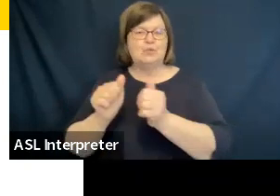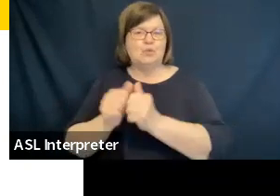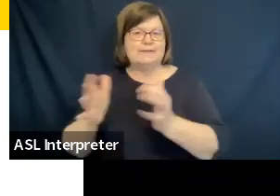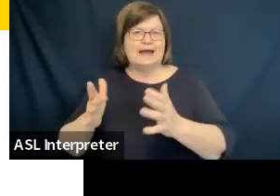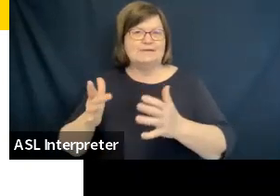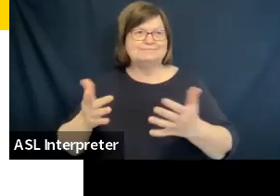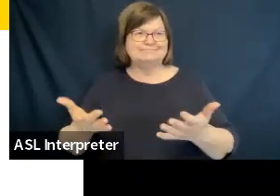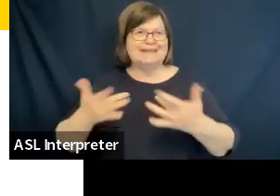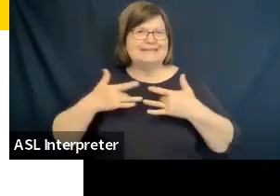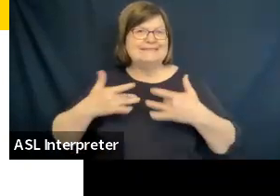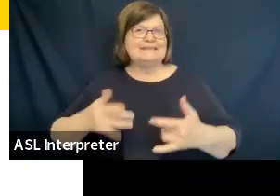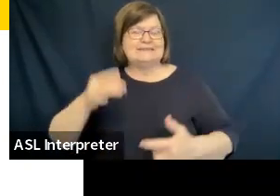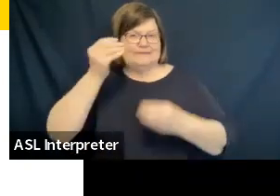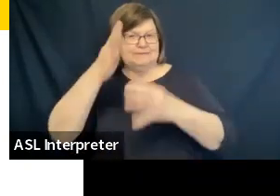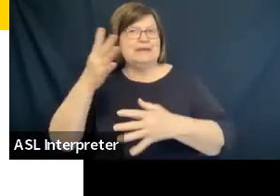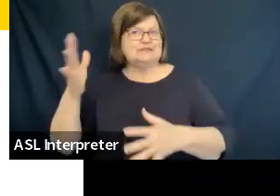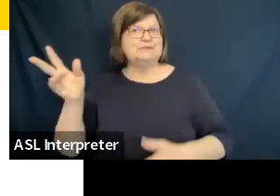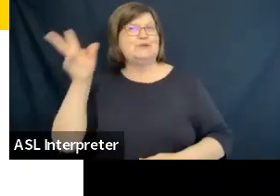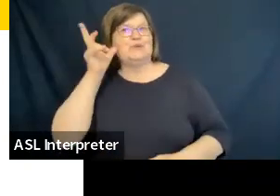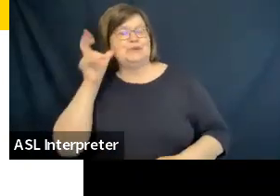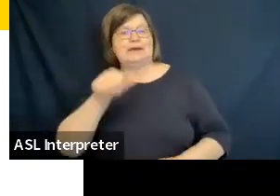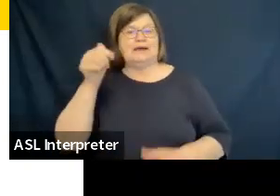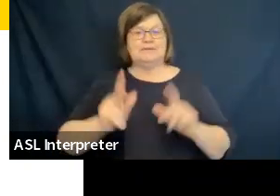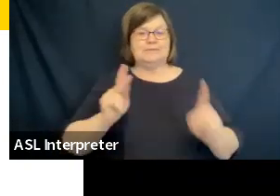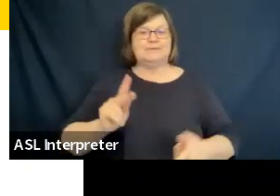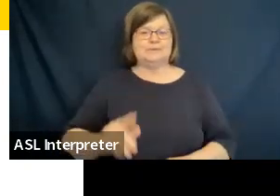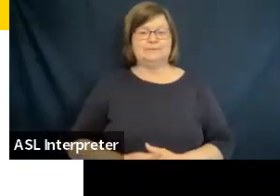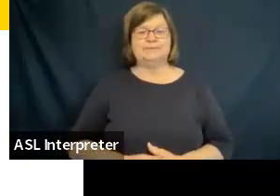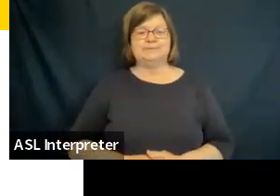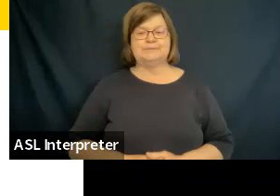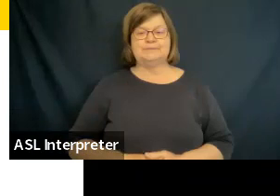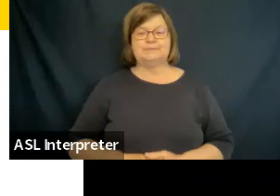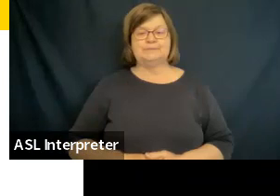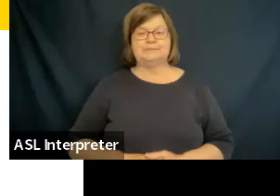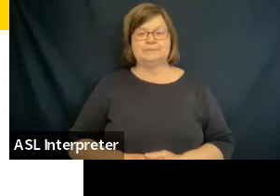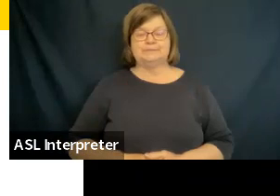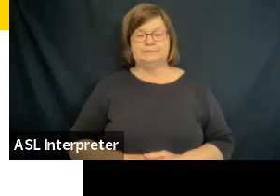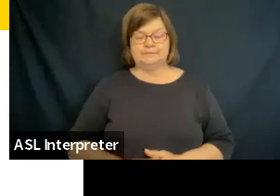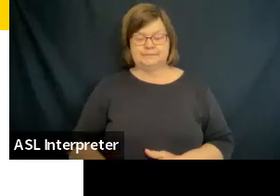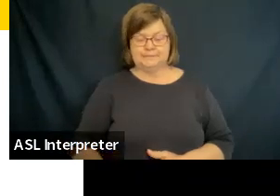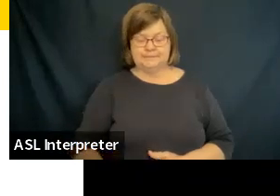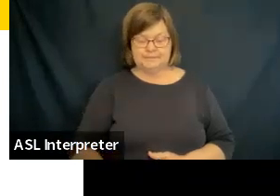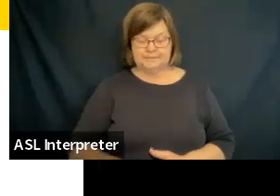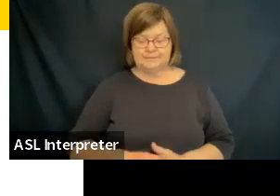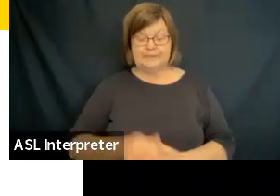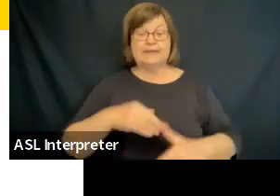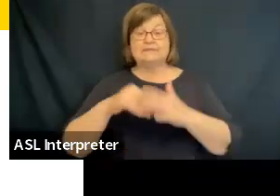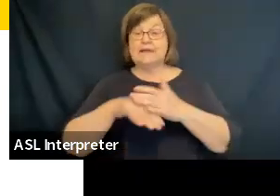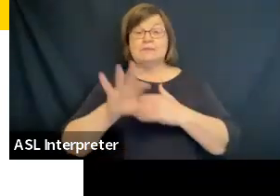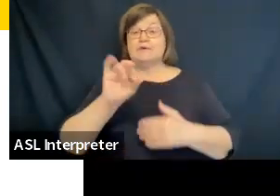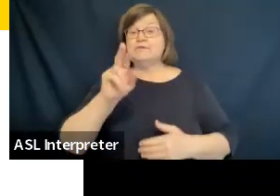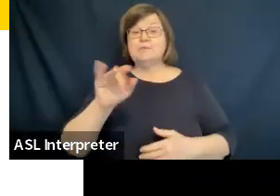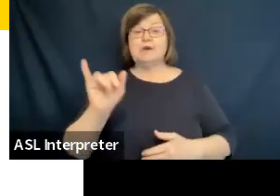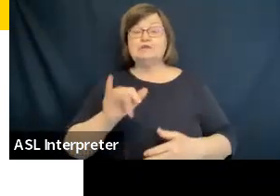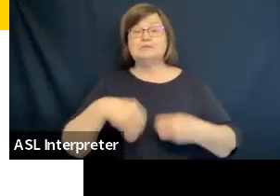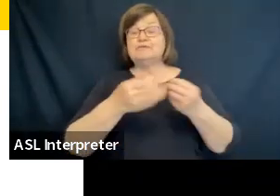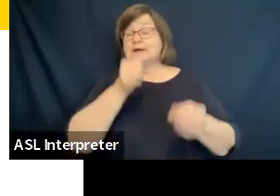being overheard by others. Accessible formats and devices also provide privacy to the individual by